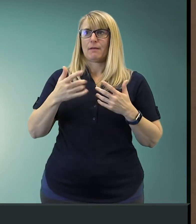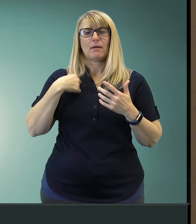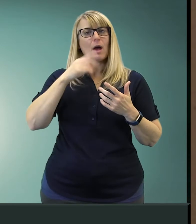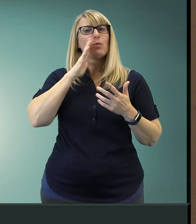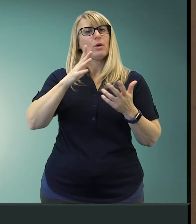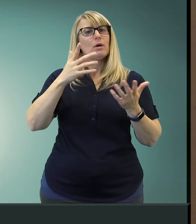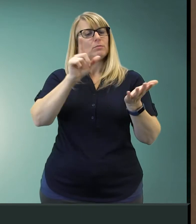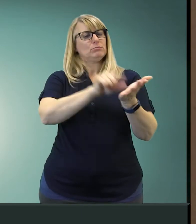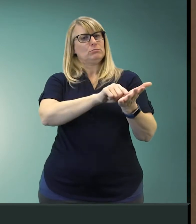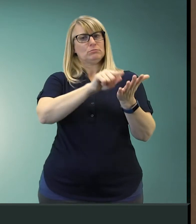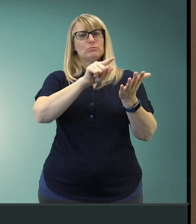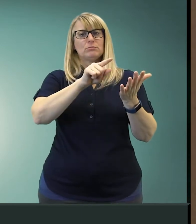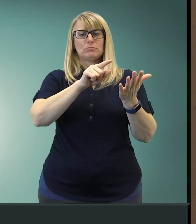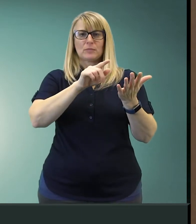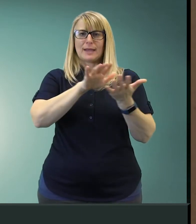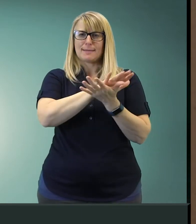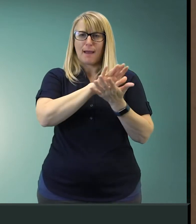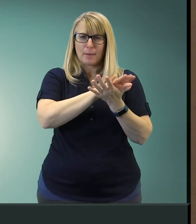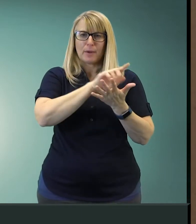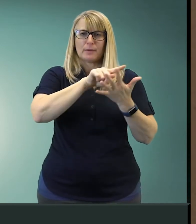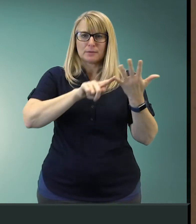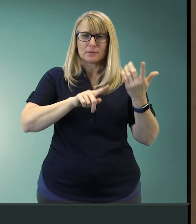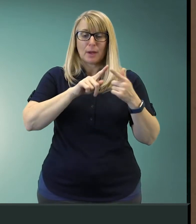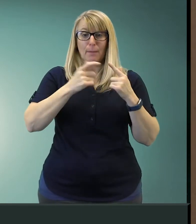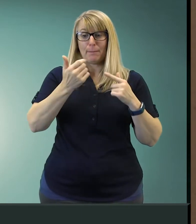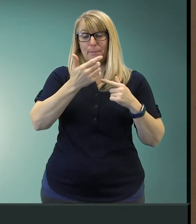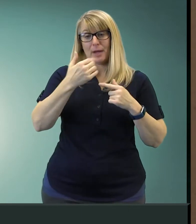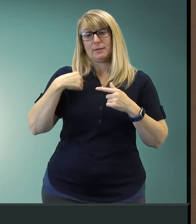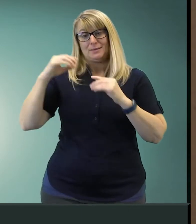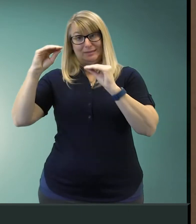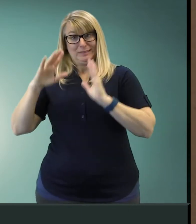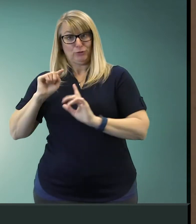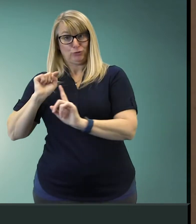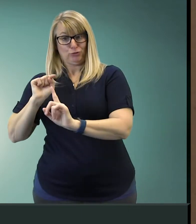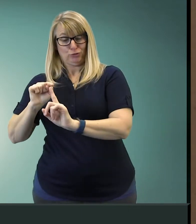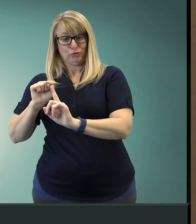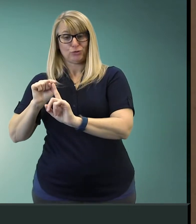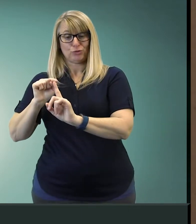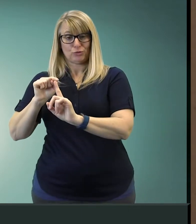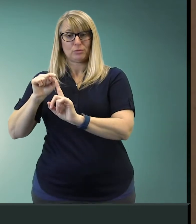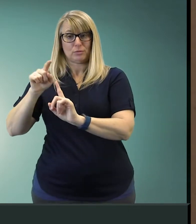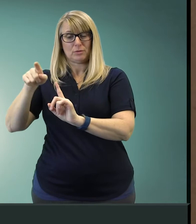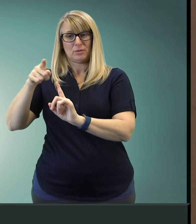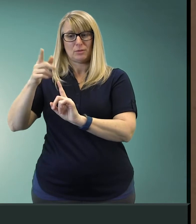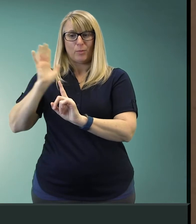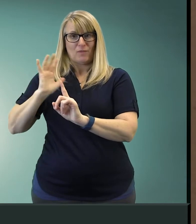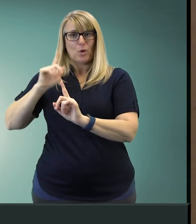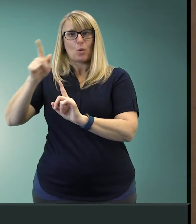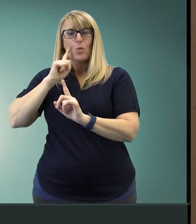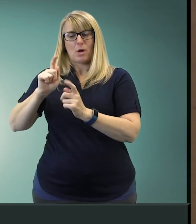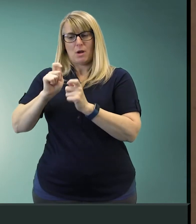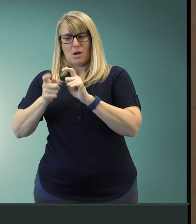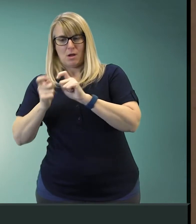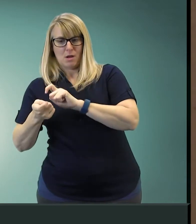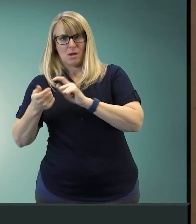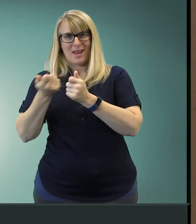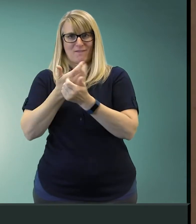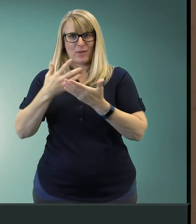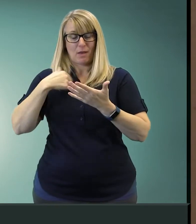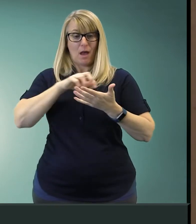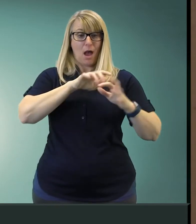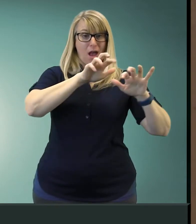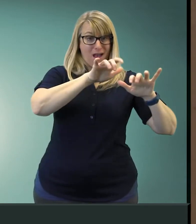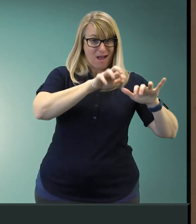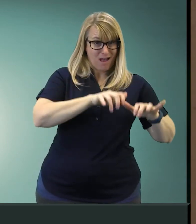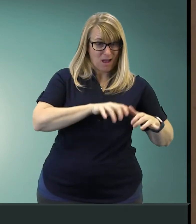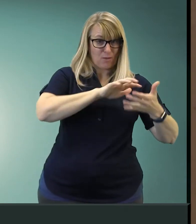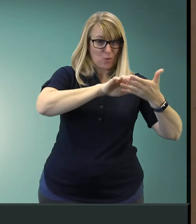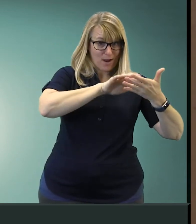I printed out my assignments, because before my vision instructor had to transcribe everything I wrote in Braille,